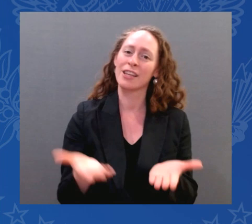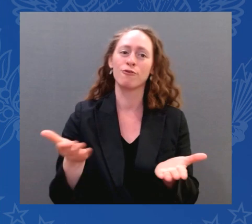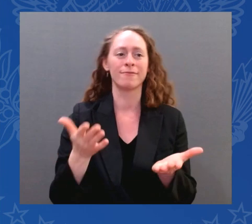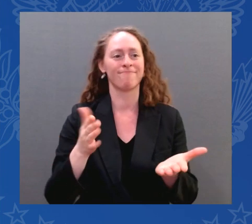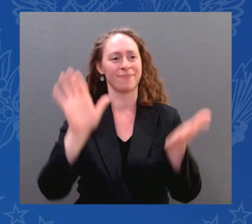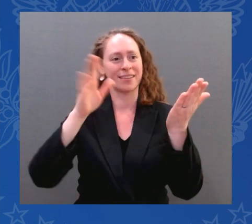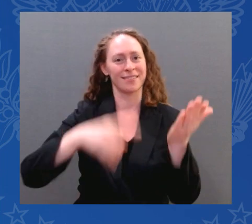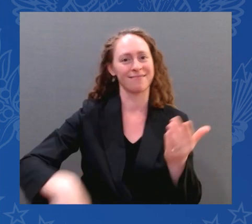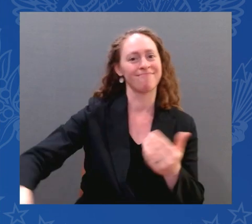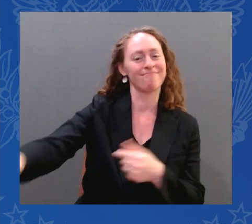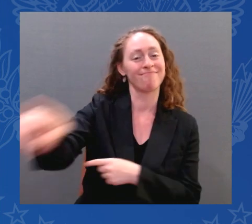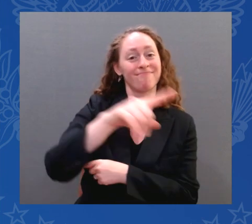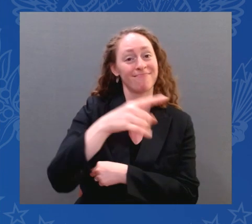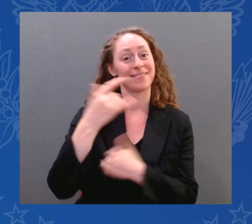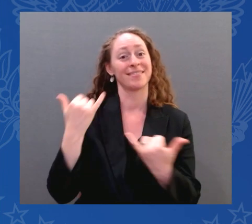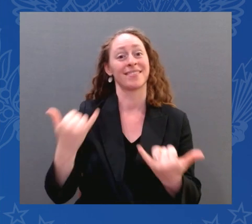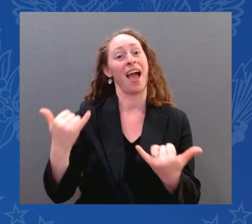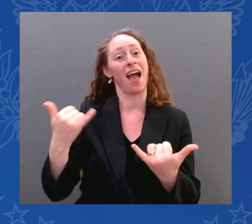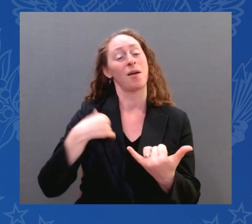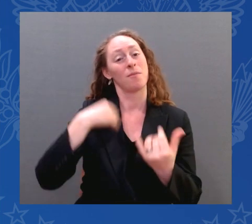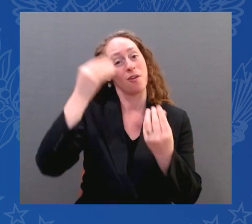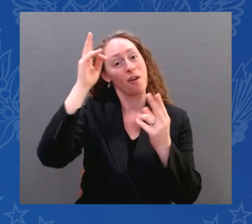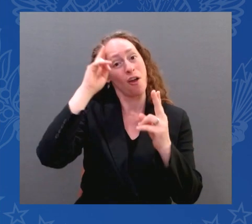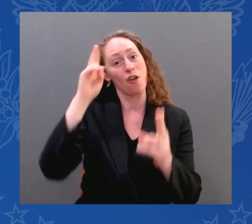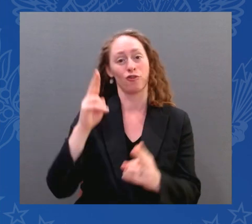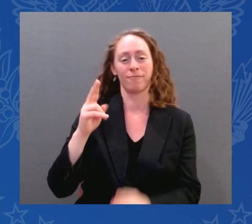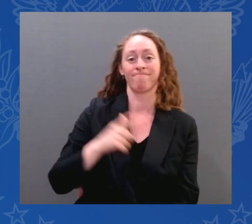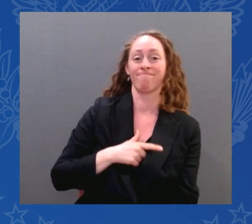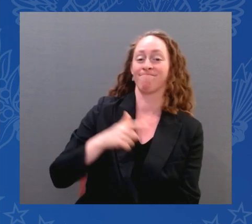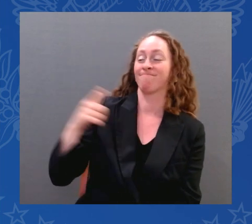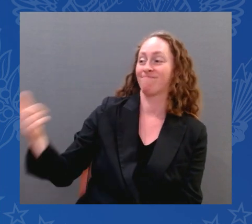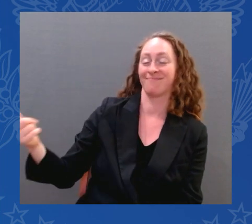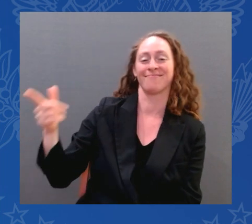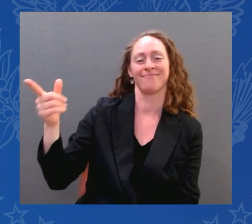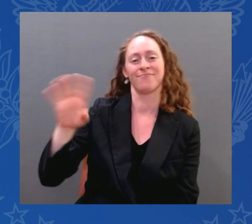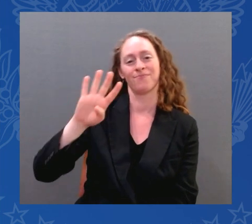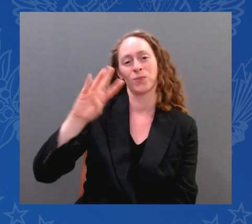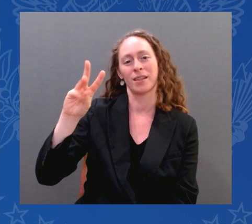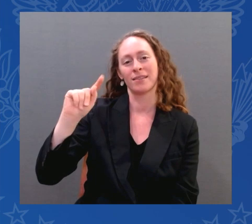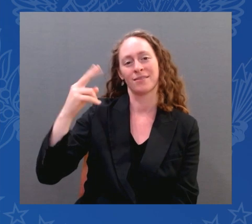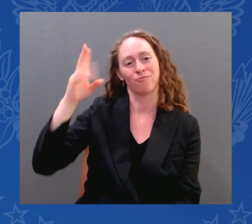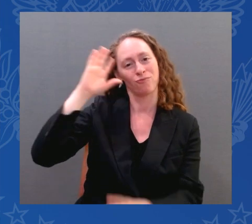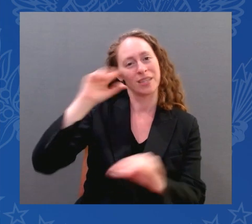over to the 46th president of the United States of America, President Joe Biden.